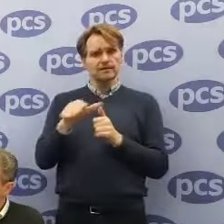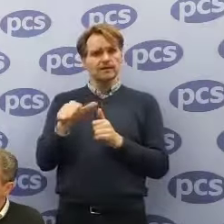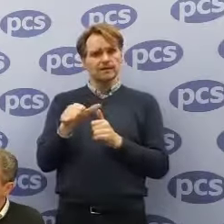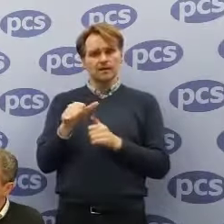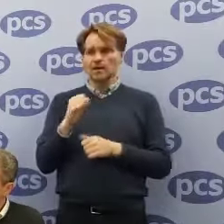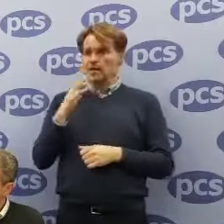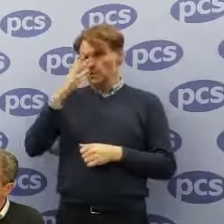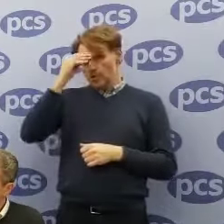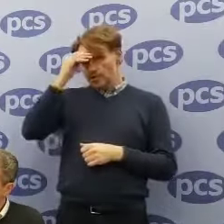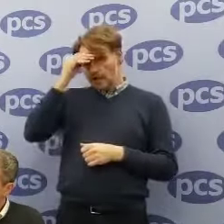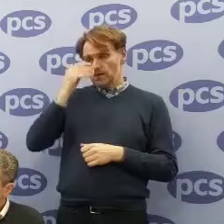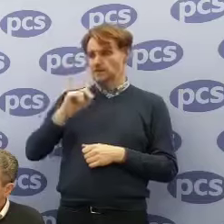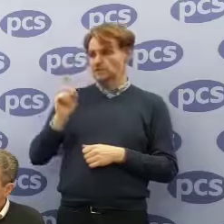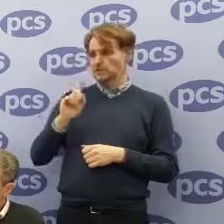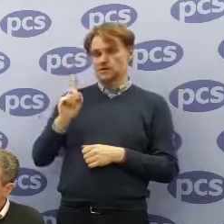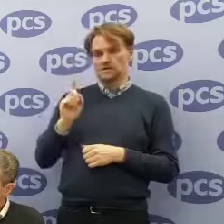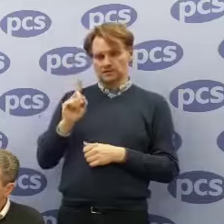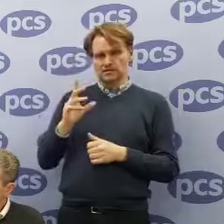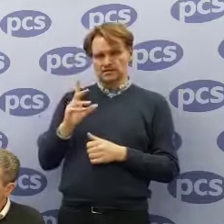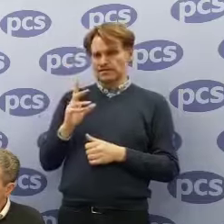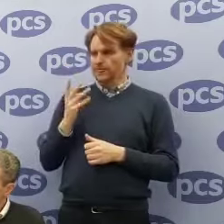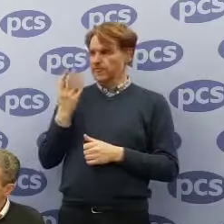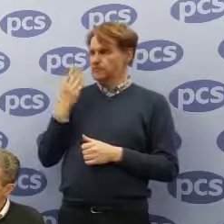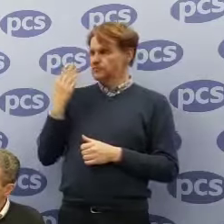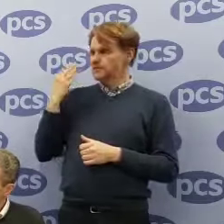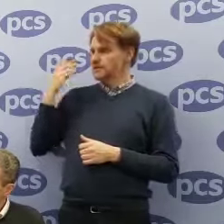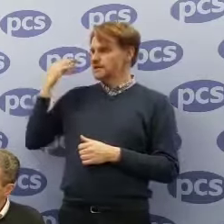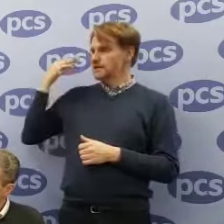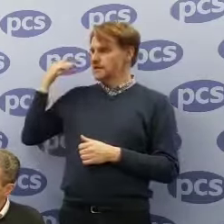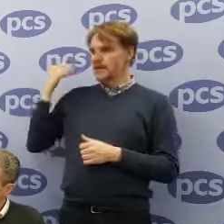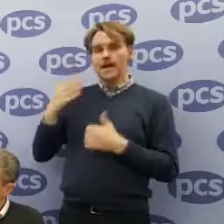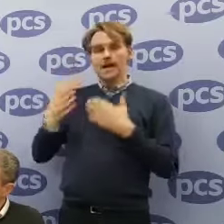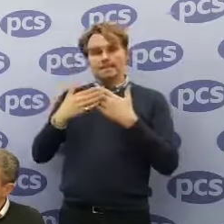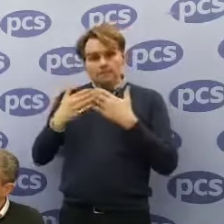discussions and in the previous ballot was that the more people that are